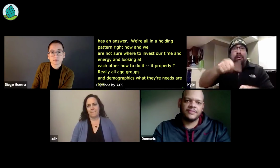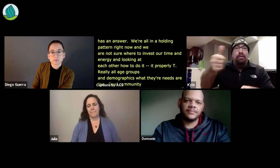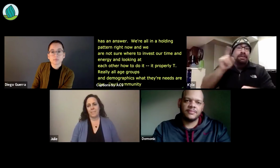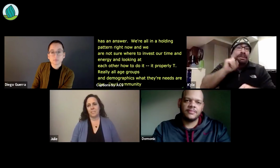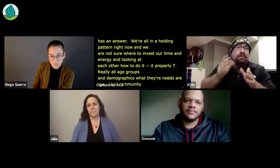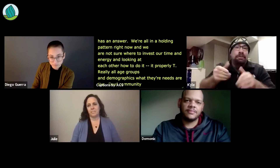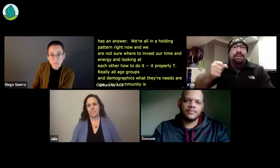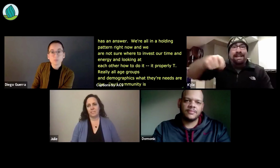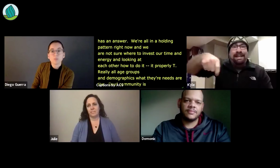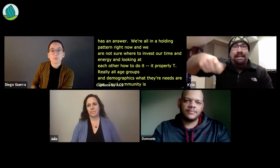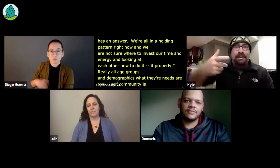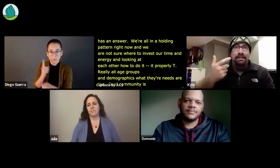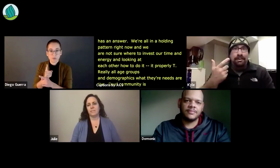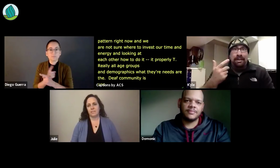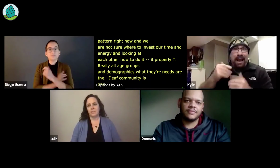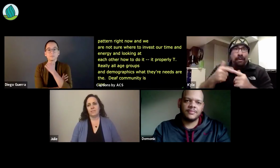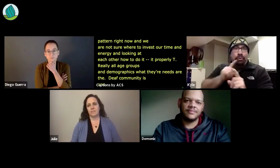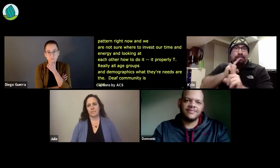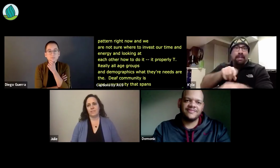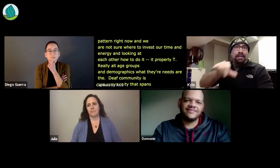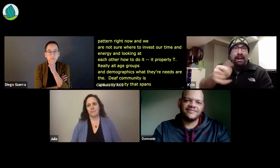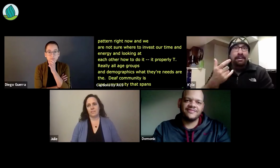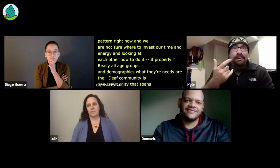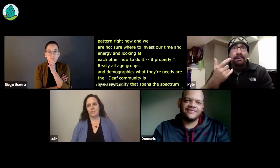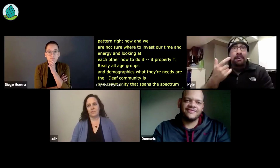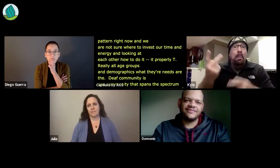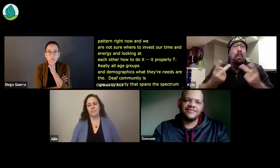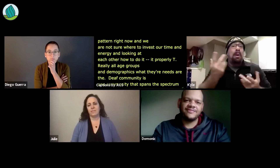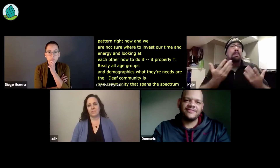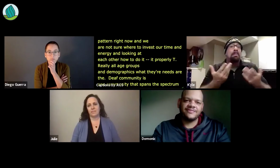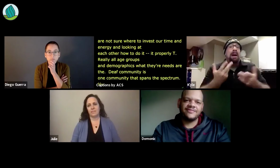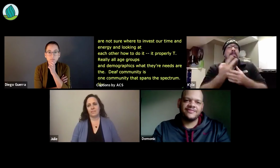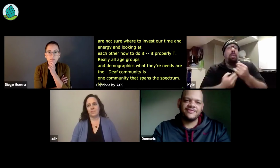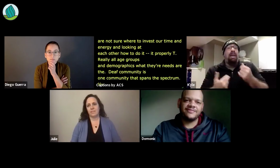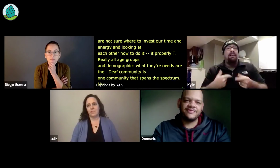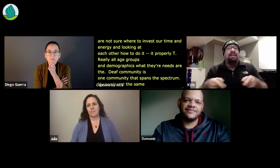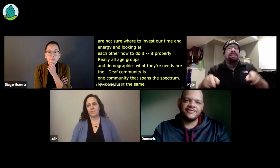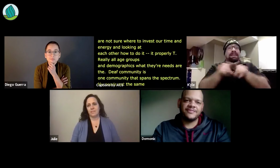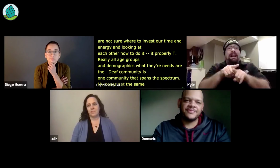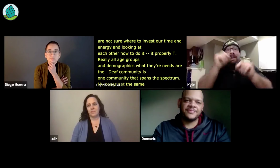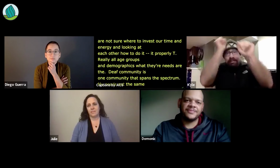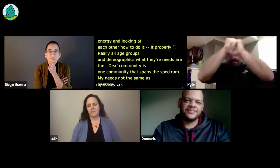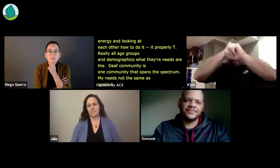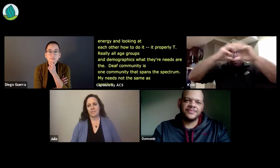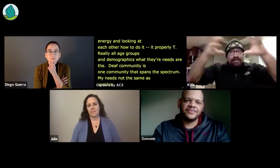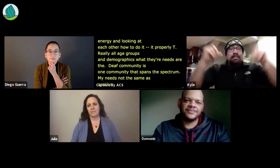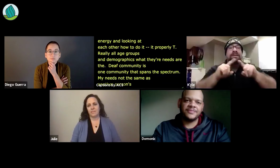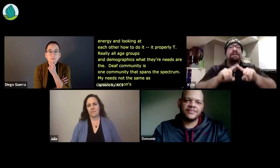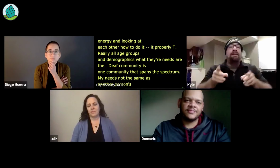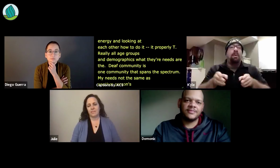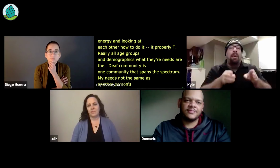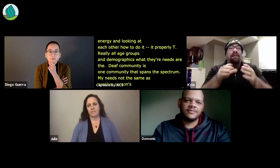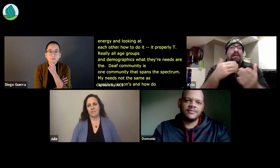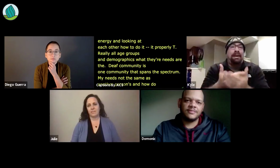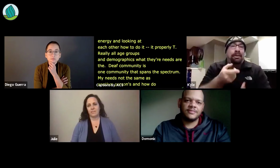and how do we respond to that? We may both have the same thought, but we're going to navigate it differently to get there.